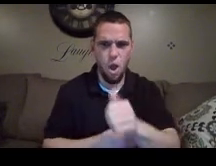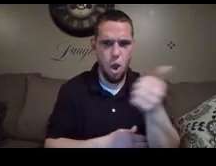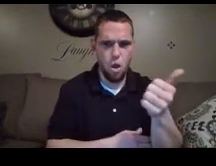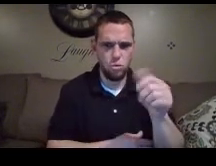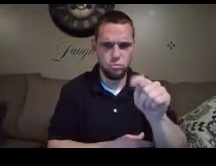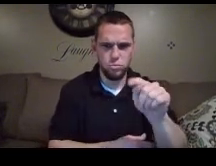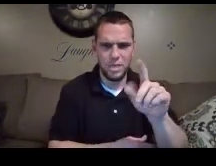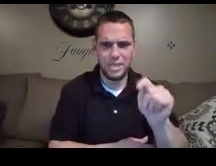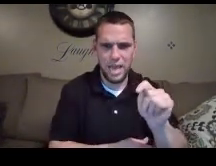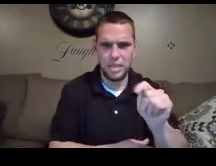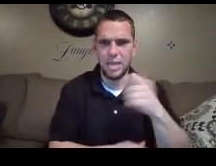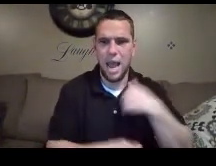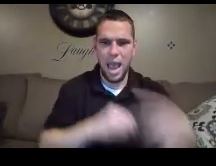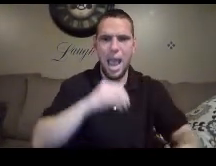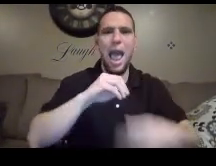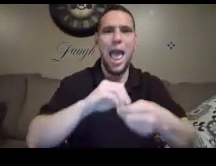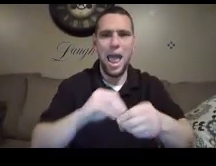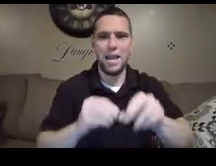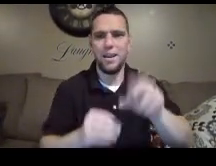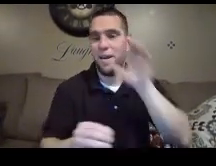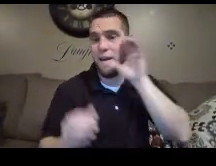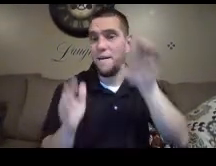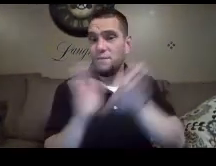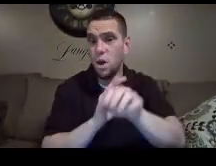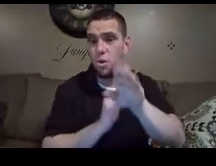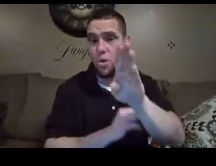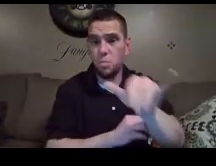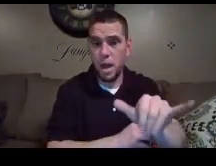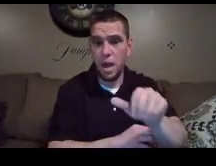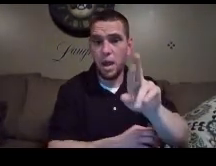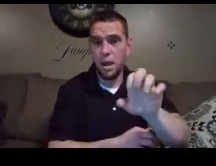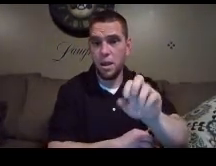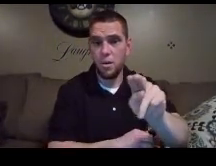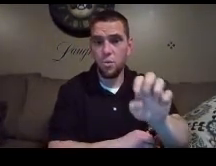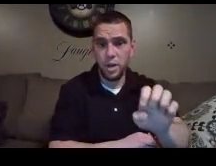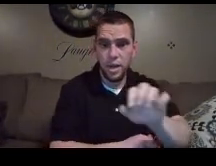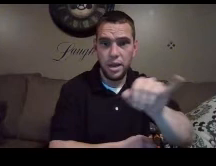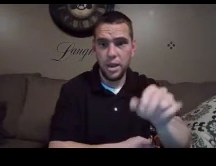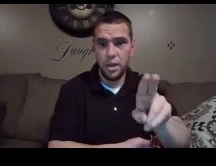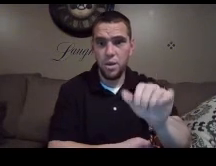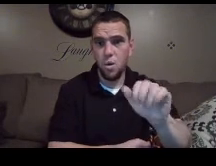So that's the alt text for that image, and that's how you would do it.